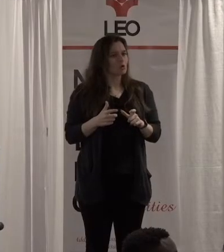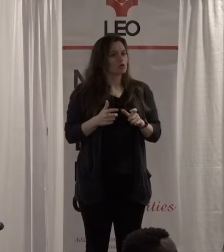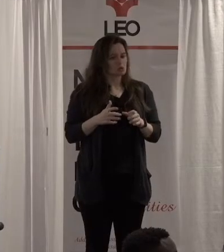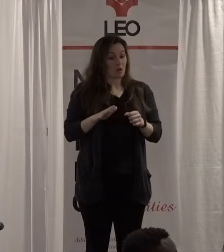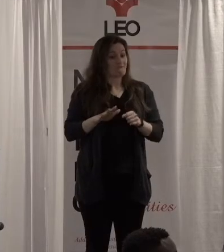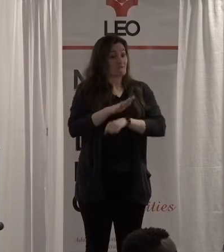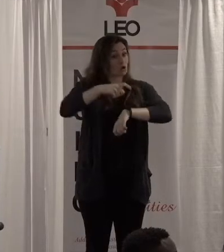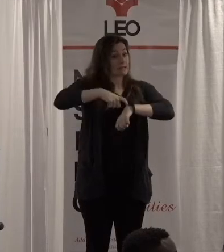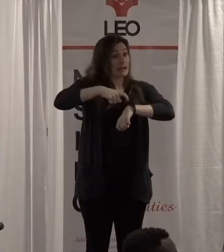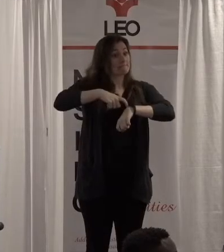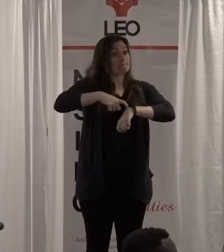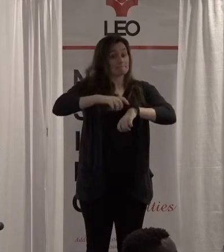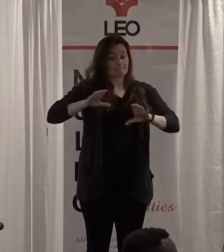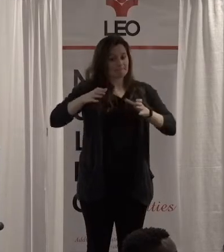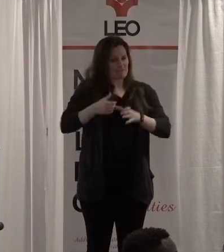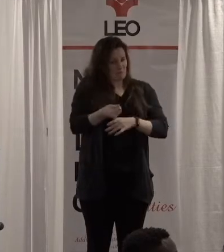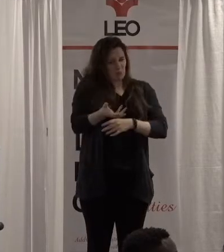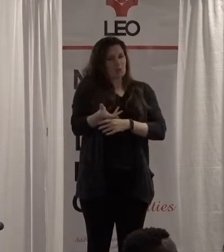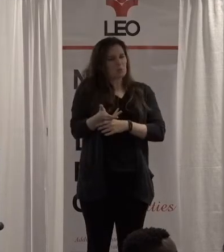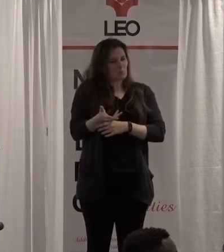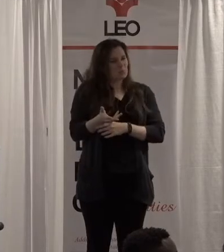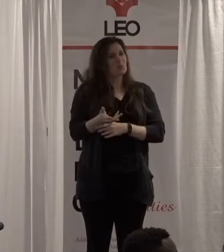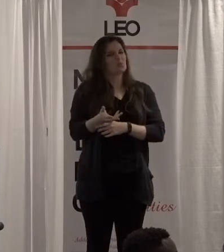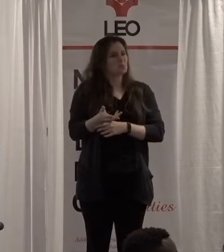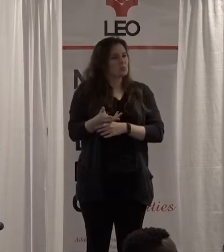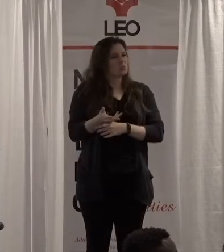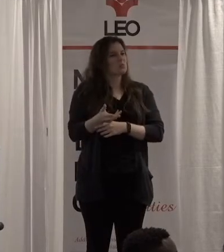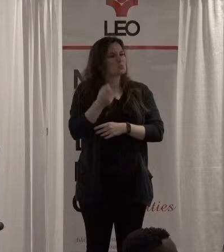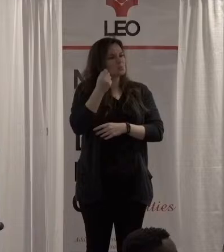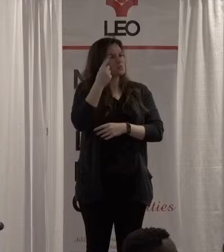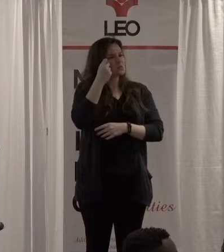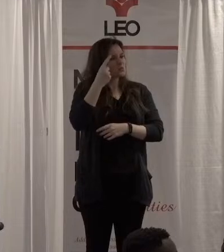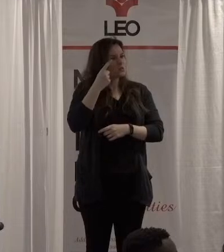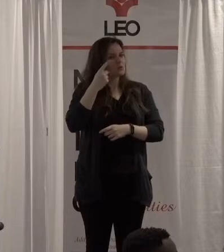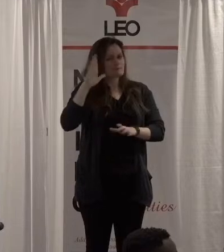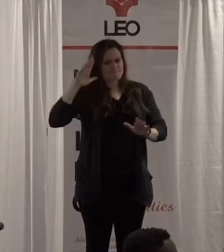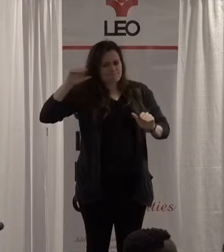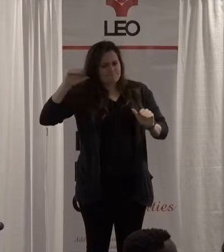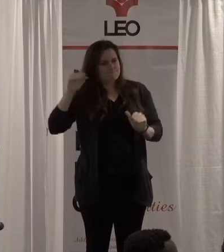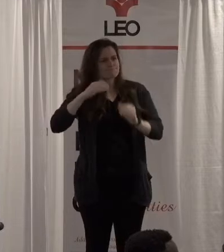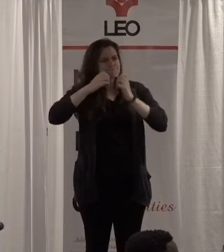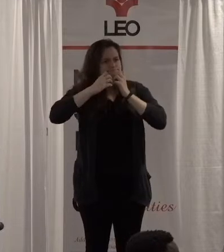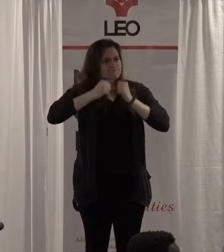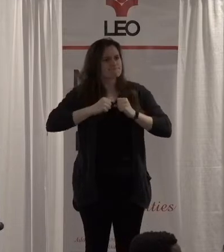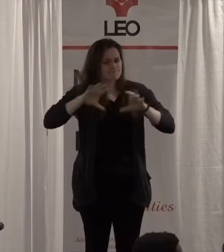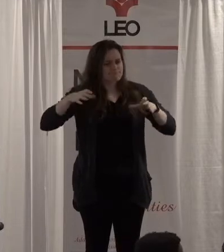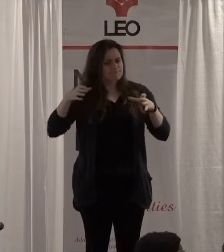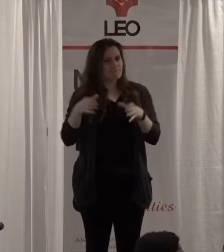BUT WITH AN EXTREMELY DEDICATED BOARD. SOME OF MY MEMBERS ARE ACTUALLY HERE TODAY